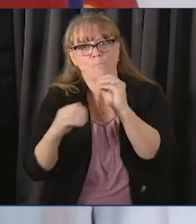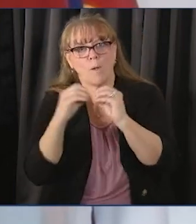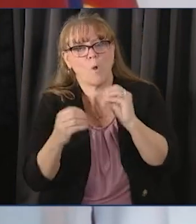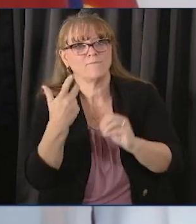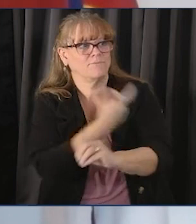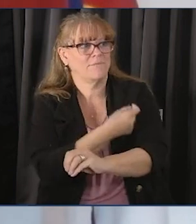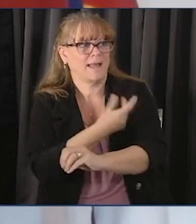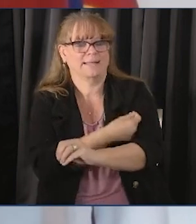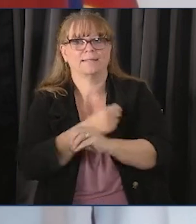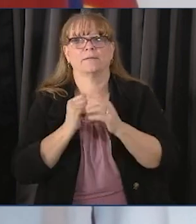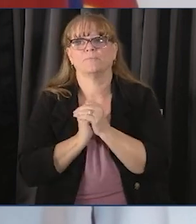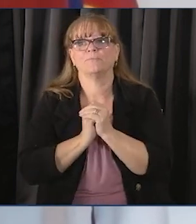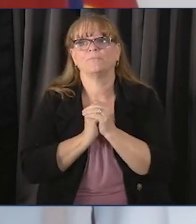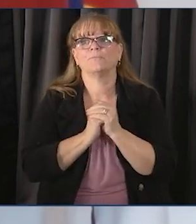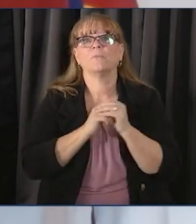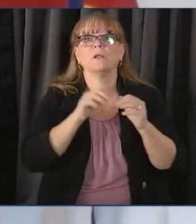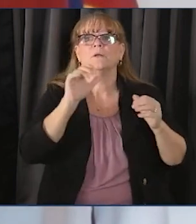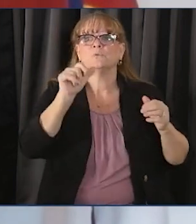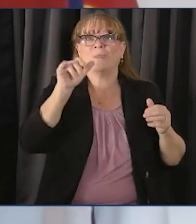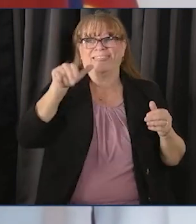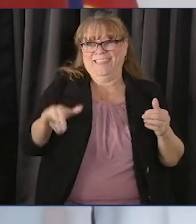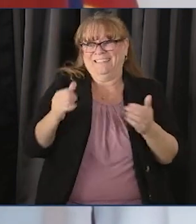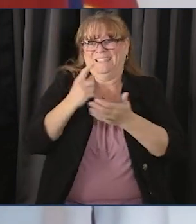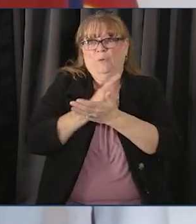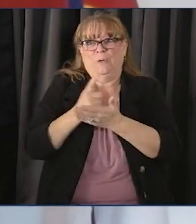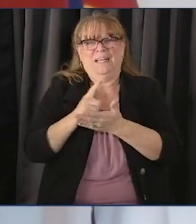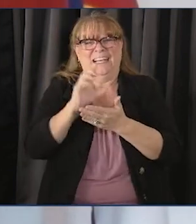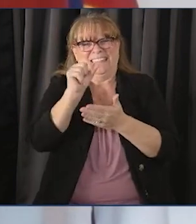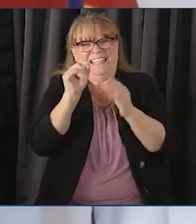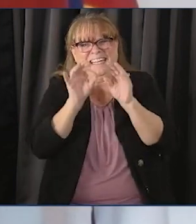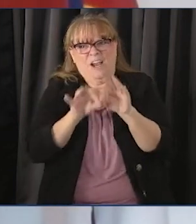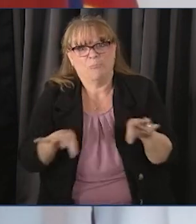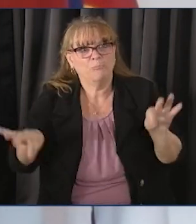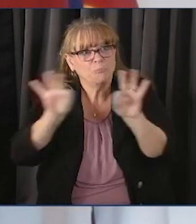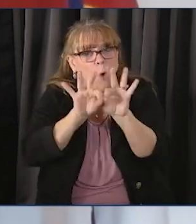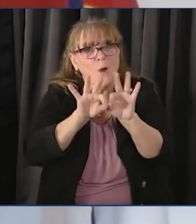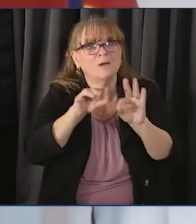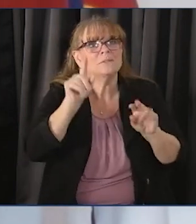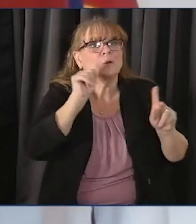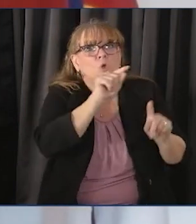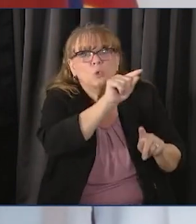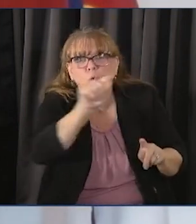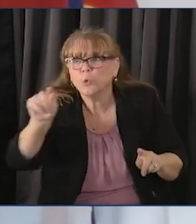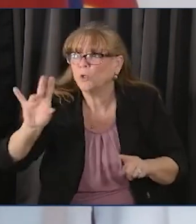about 40,000 vaccines up to this week, in addition to the 80,000 or so that had been